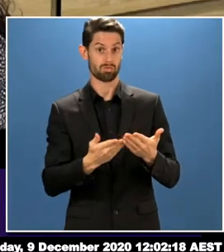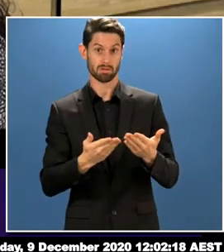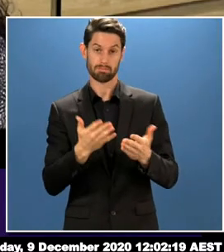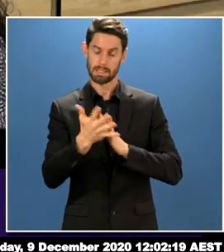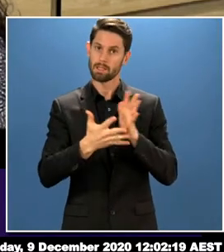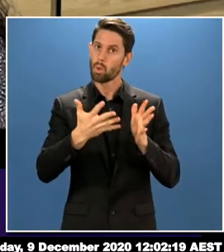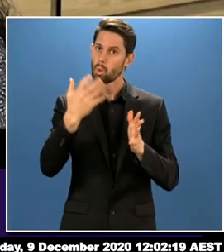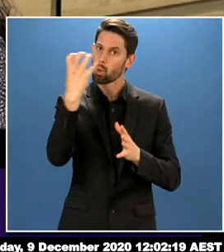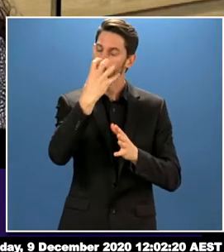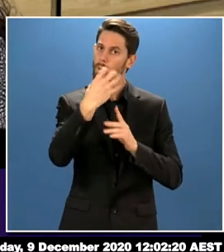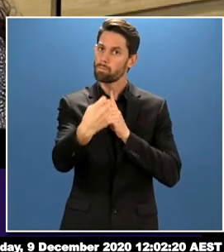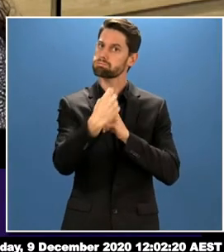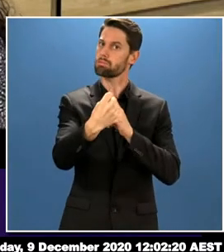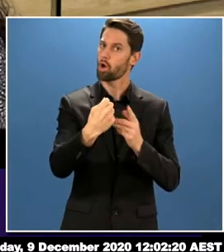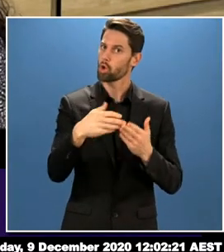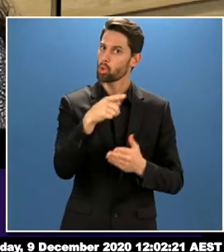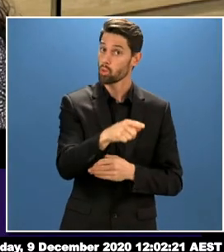That's correct.